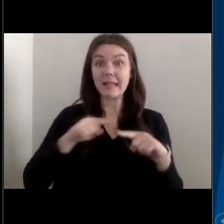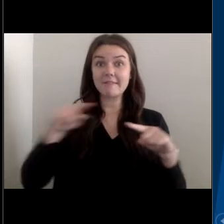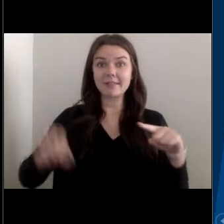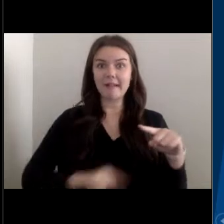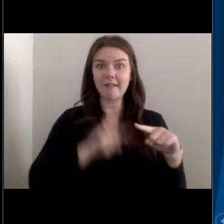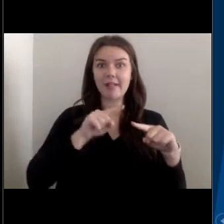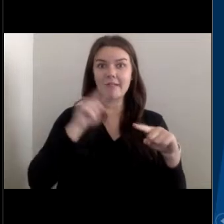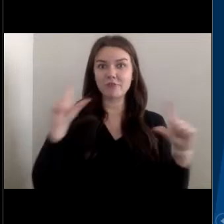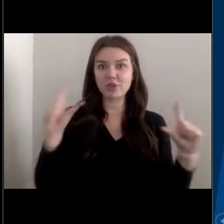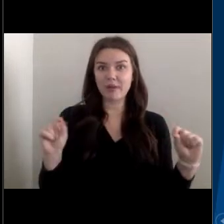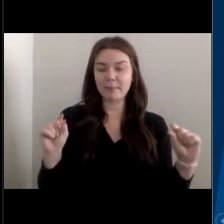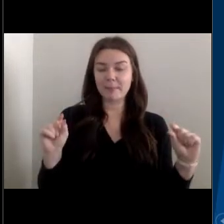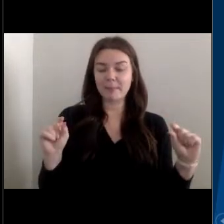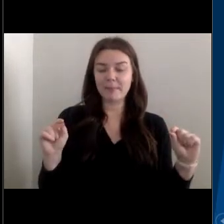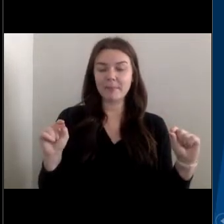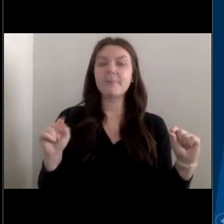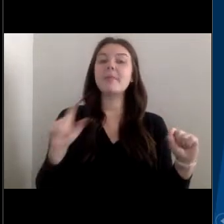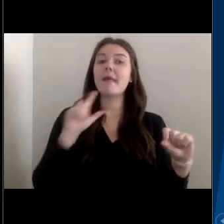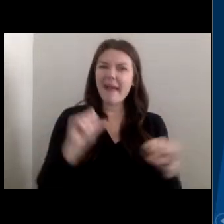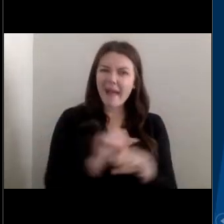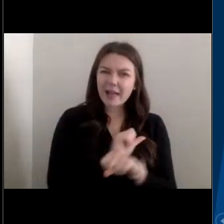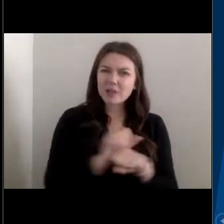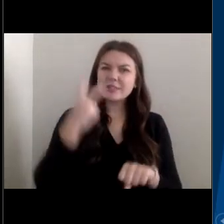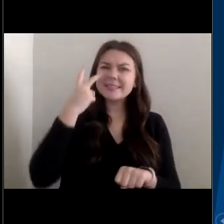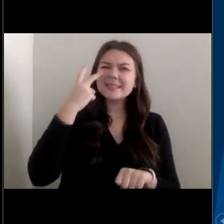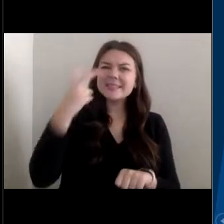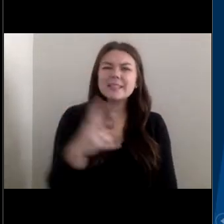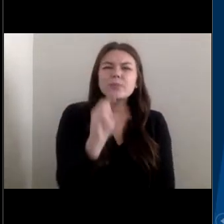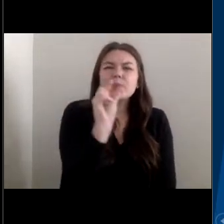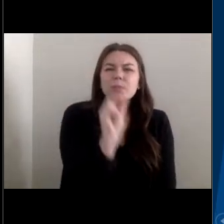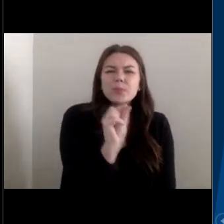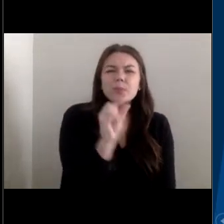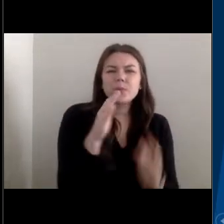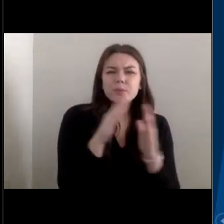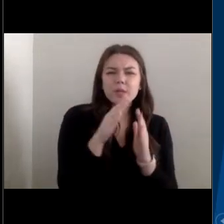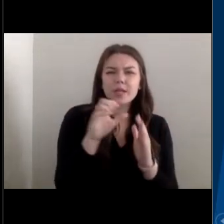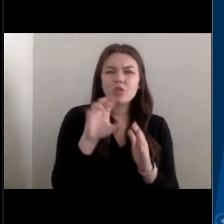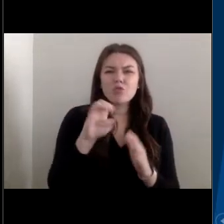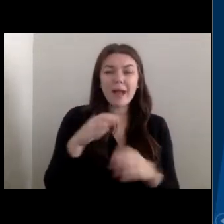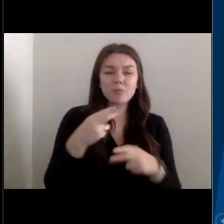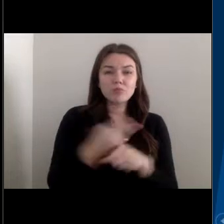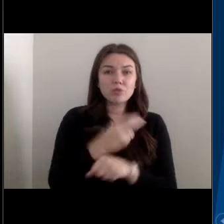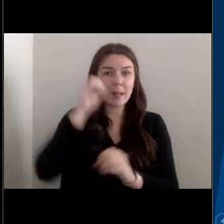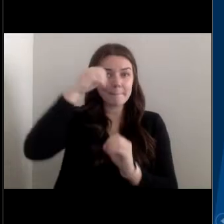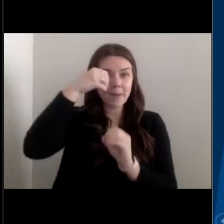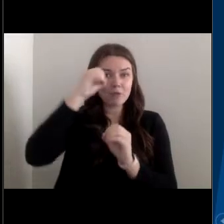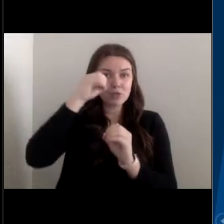And we'll actually get to see the really little crab under a microscope, which is pretty cool. So we're going to go ahead